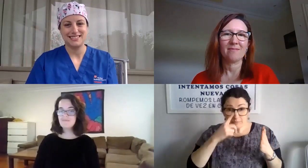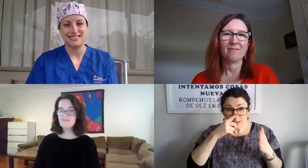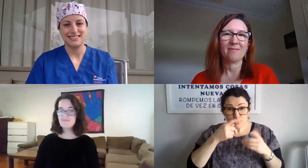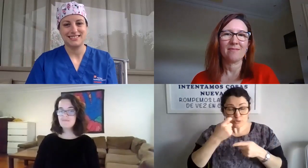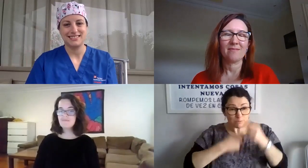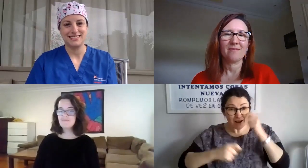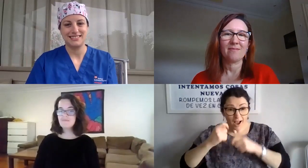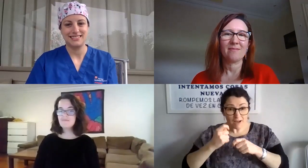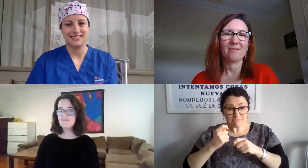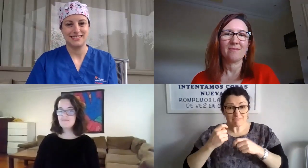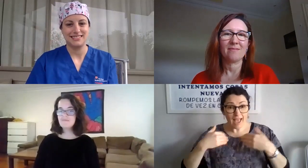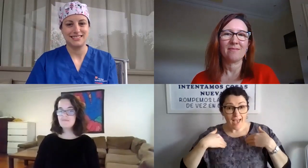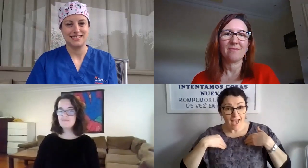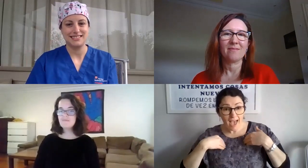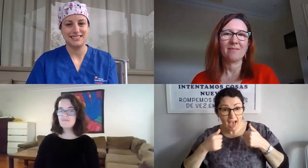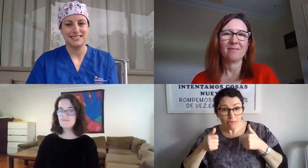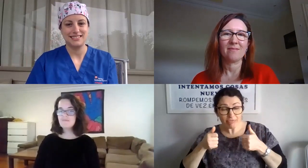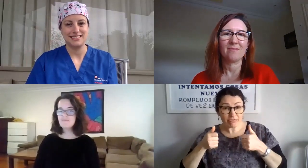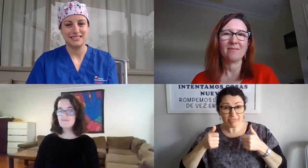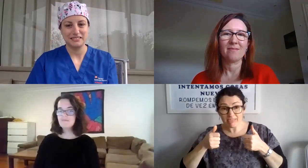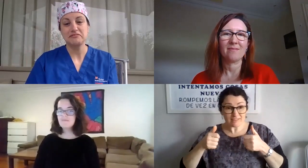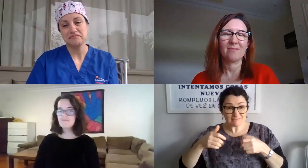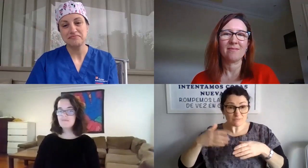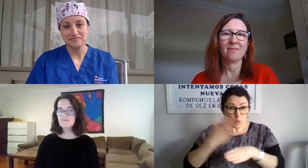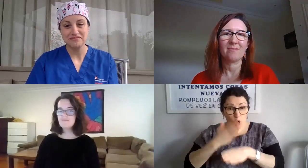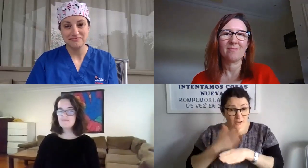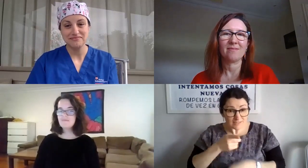Would you like to encourage more people to work in the